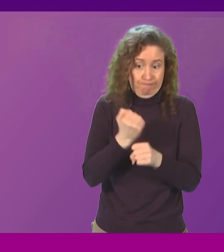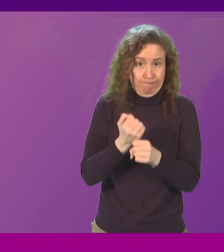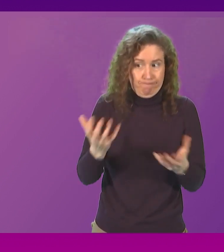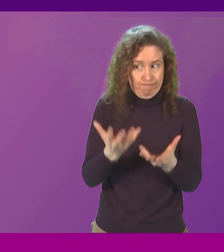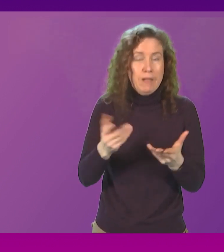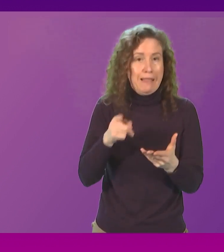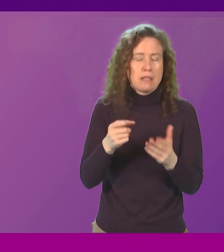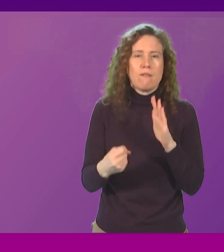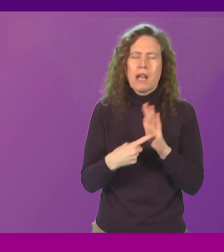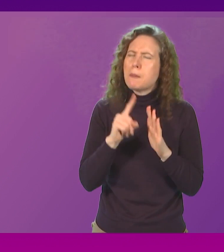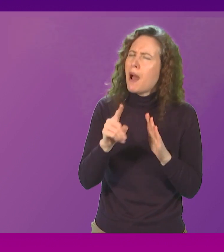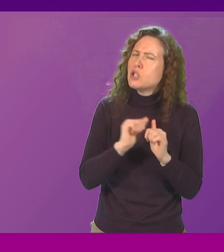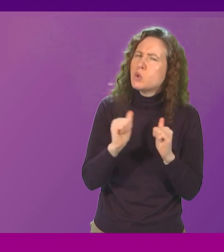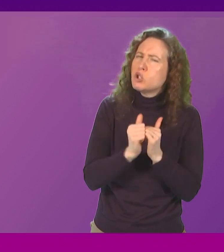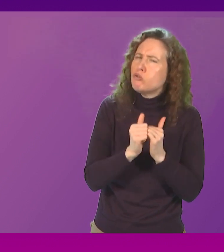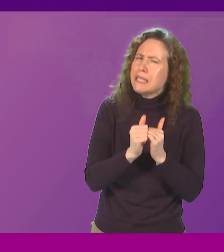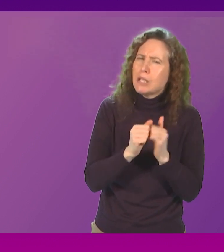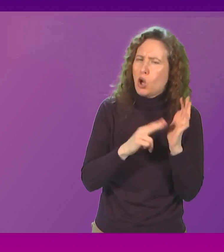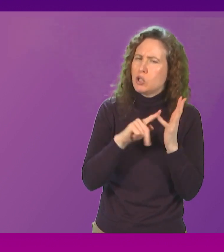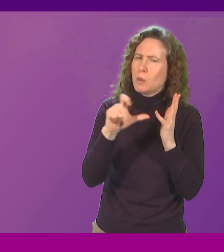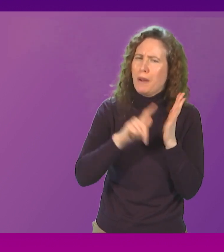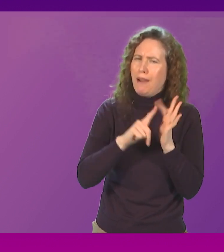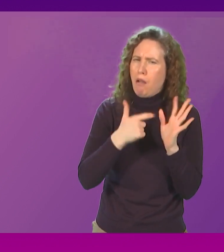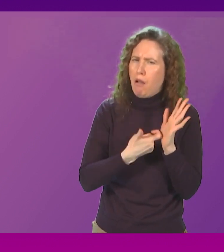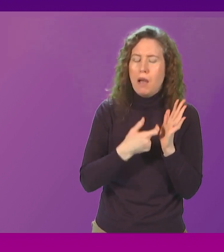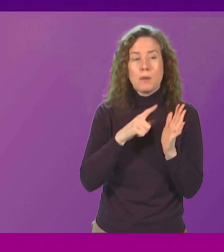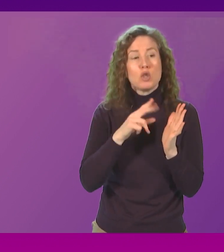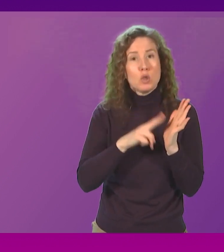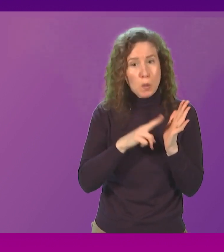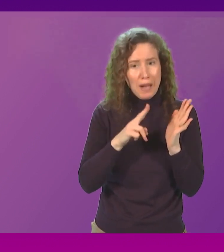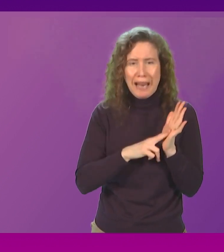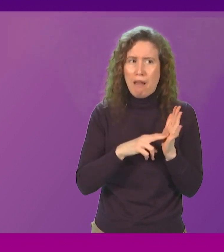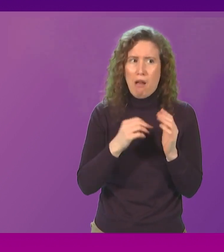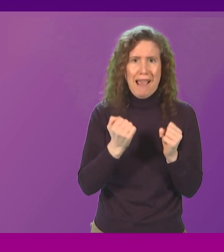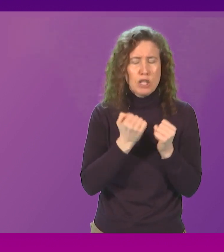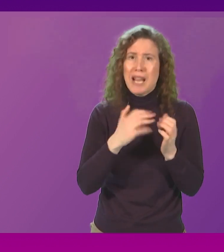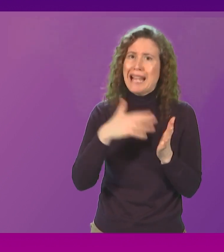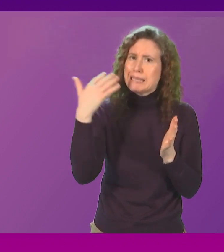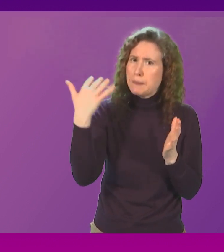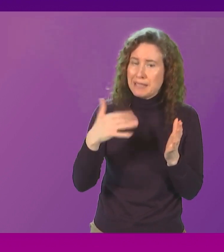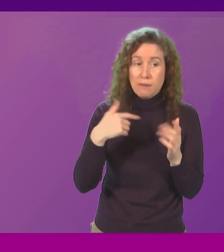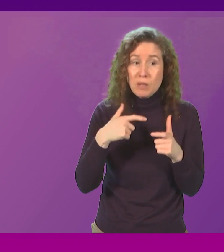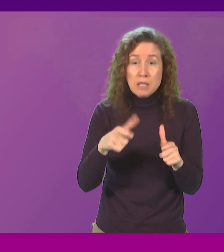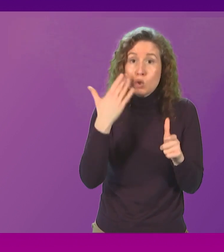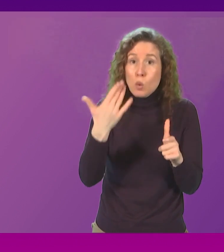However, I do not agree on the question of nuclear. Nuclear energy is very expensive and we still do not know what to do with the waste in the